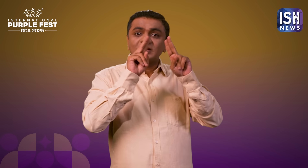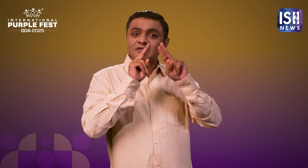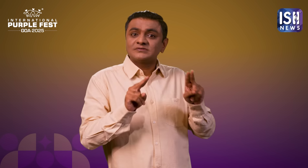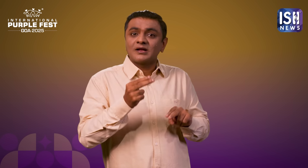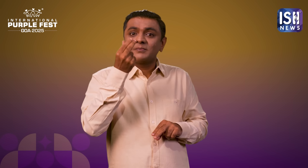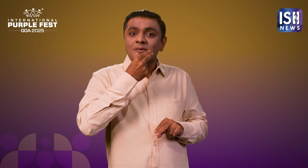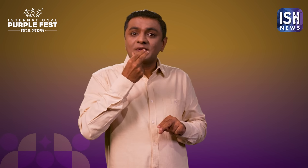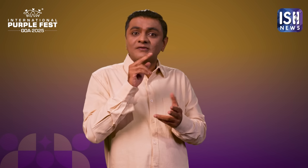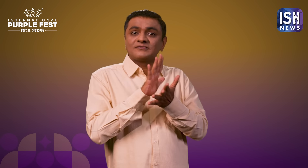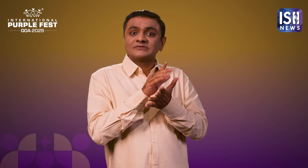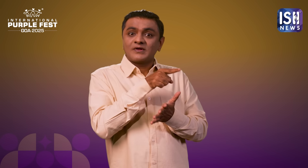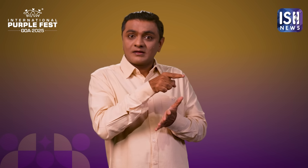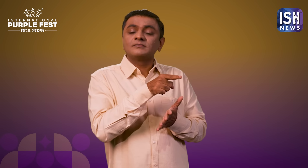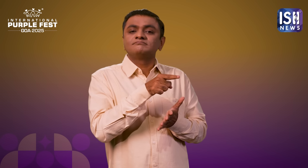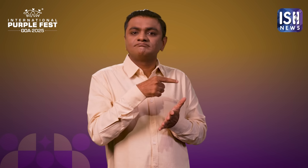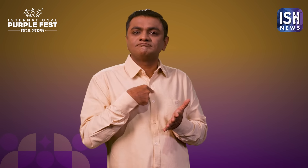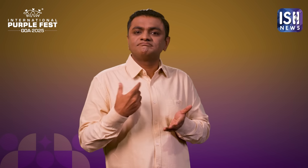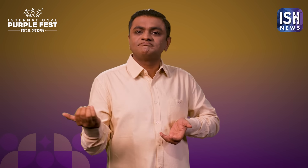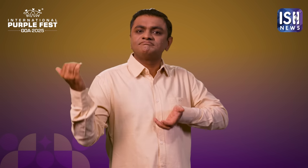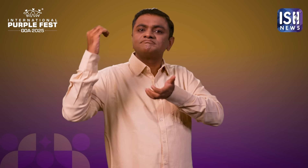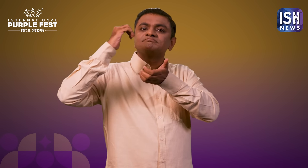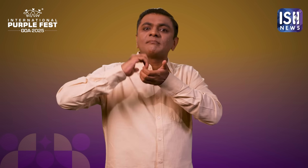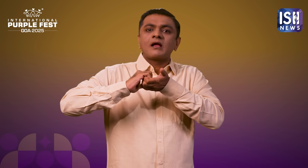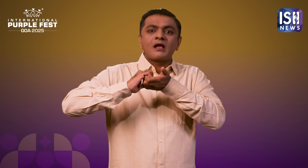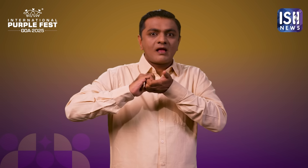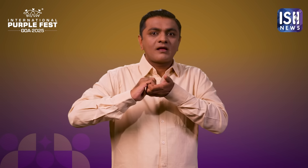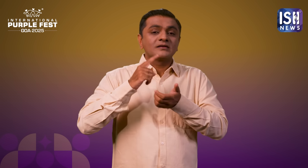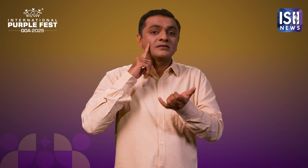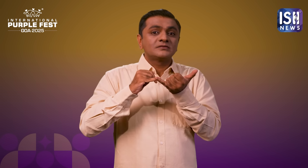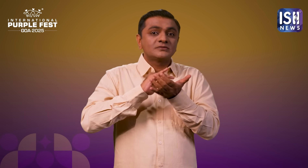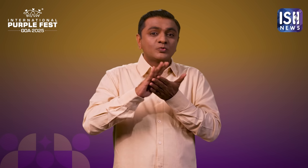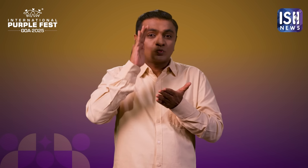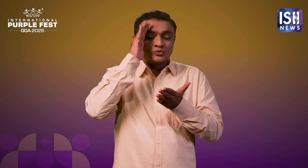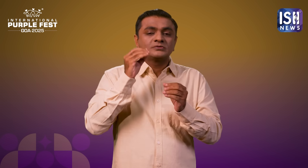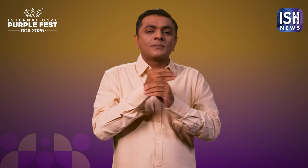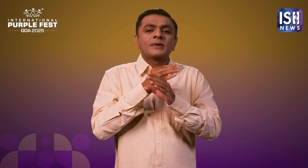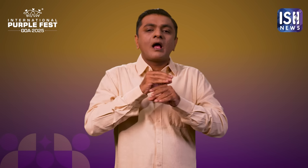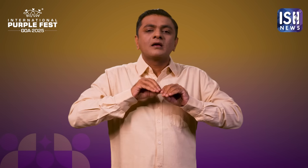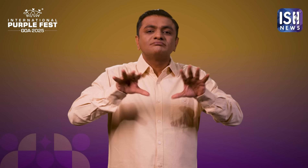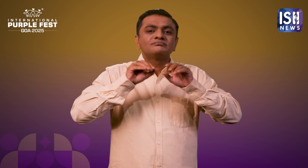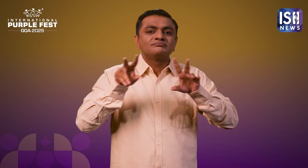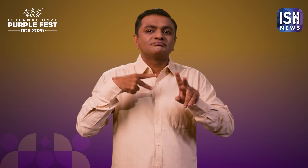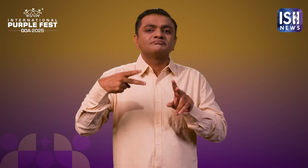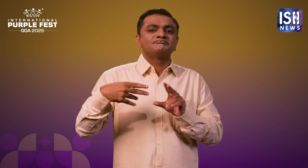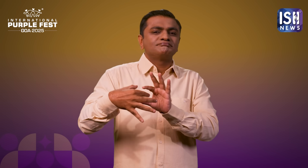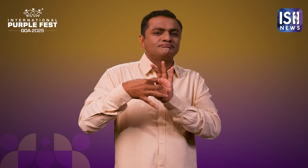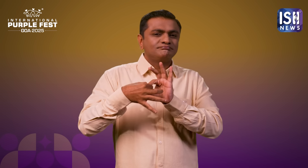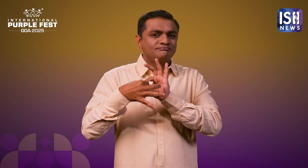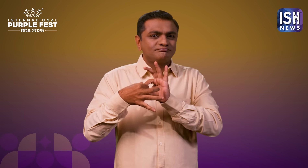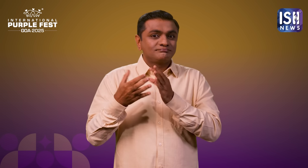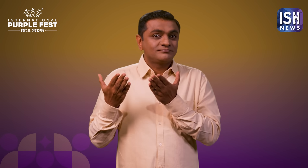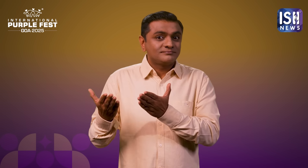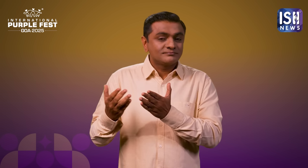ISH News is the media partner for the International Purple Fest.